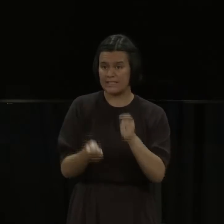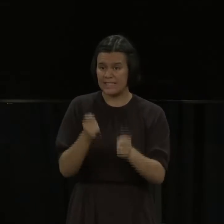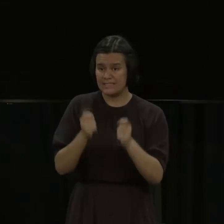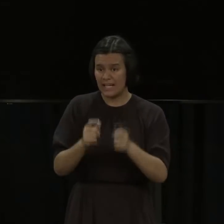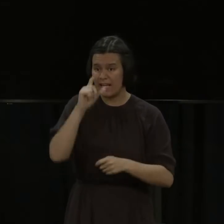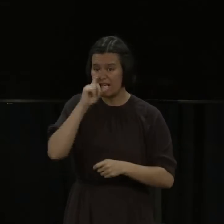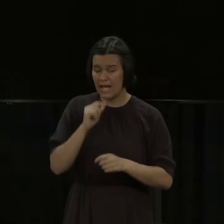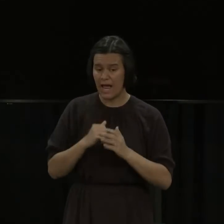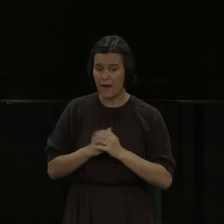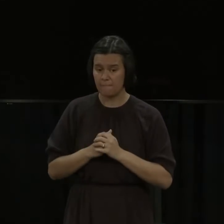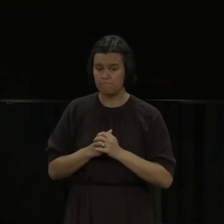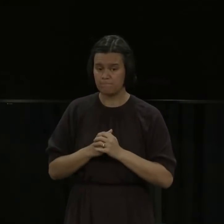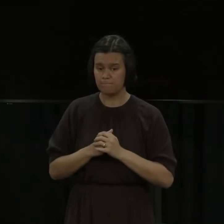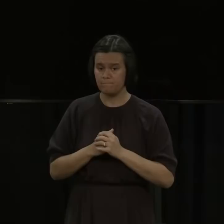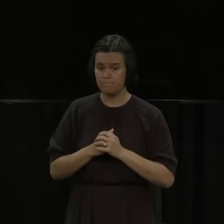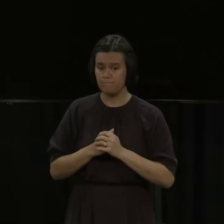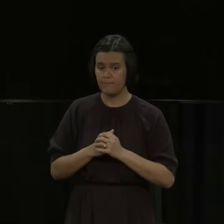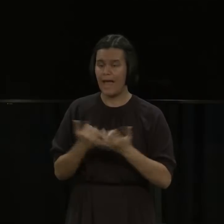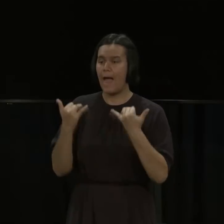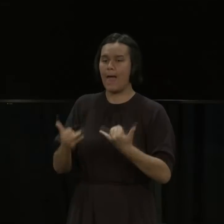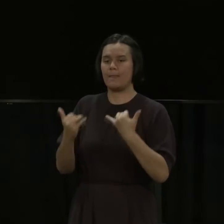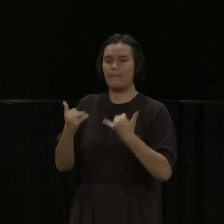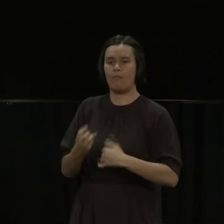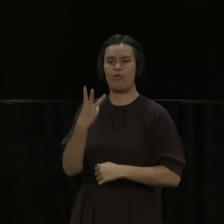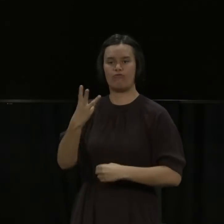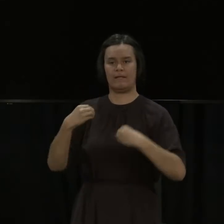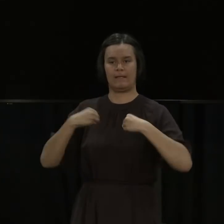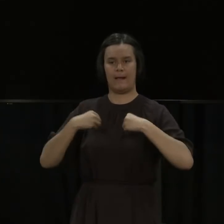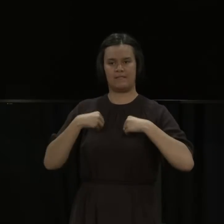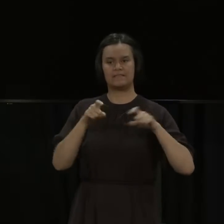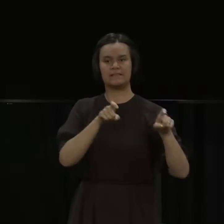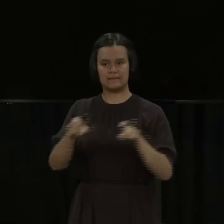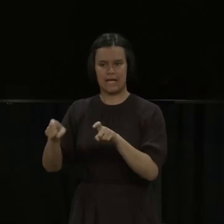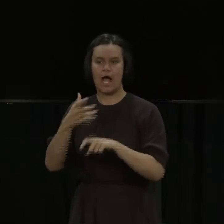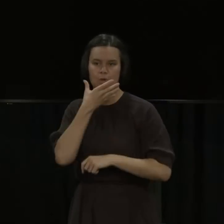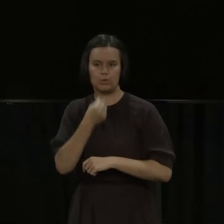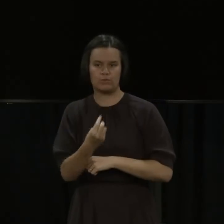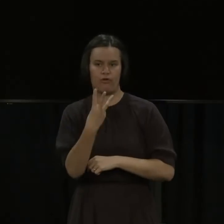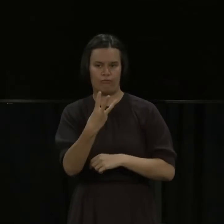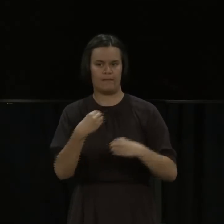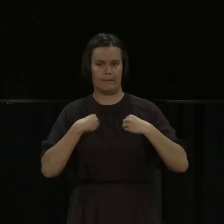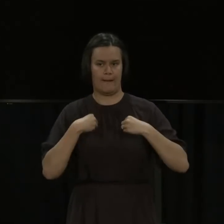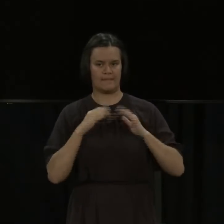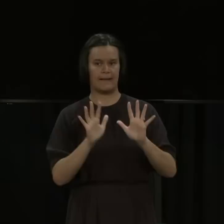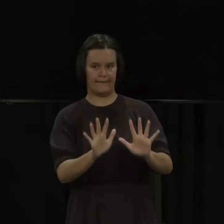That is based on advice we have had, and those of the best one. We will stick with that for the